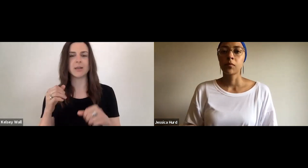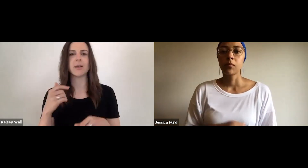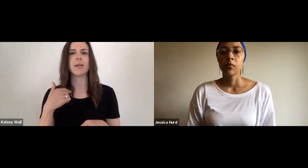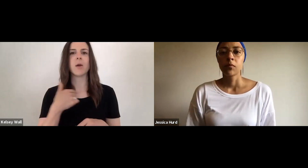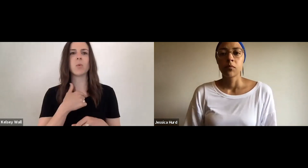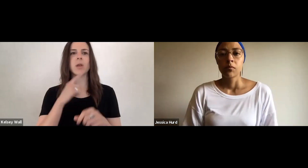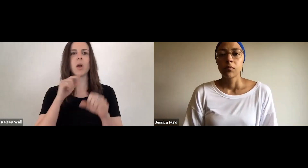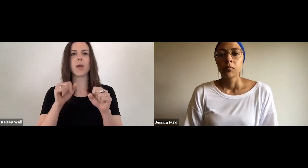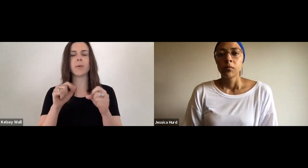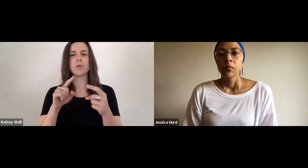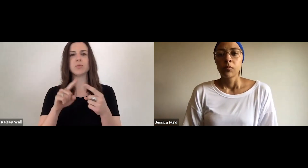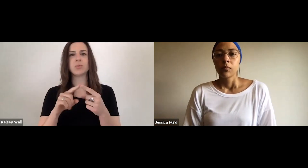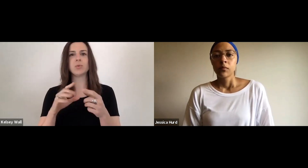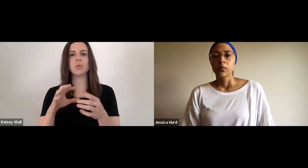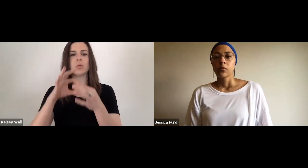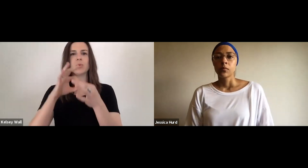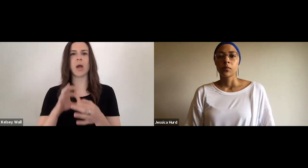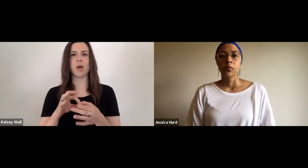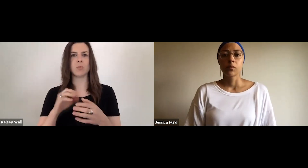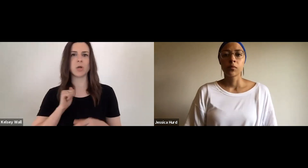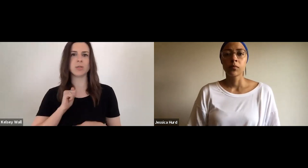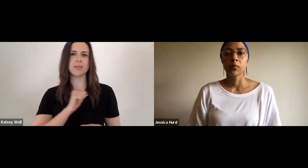I want to take this opportunity to return to safety.